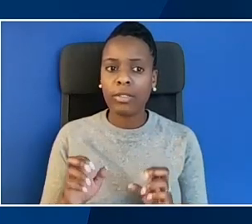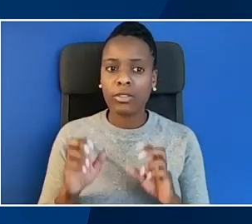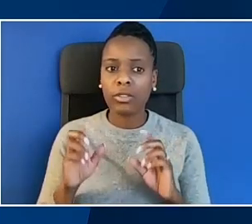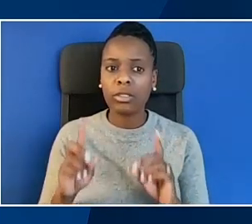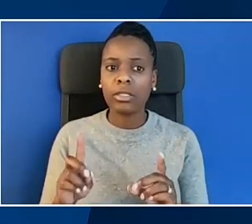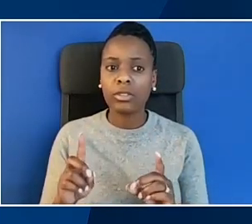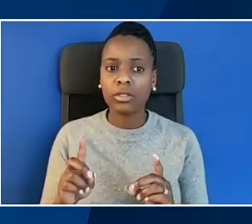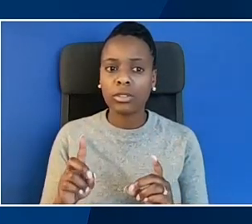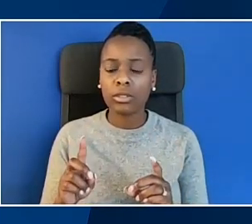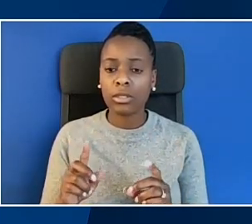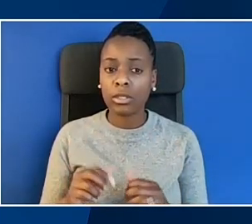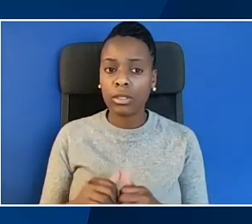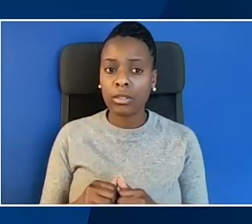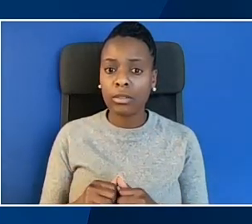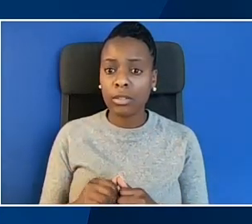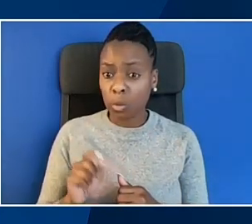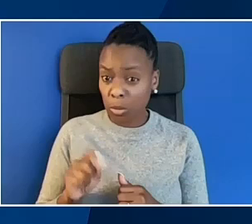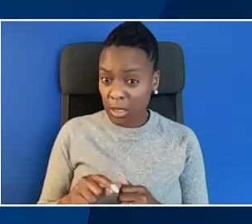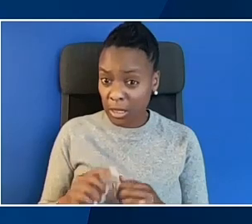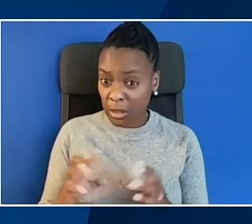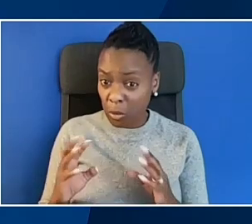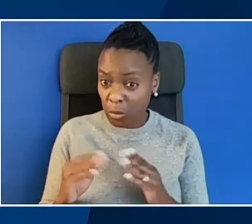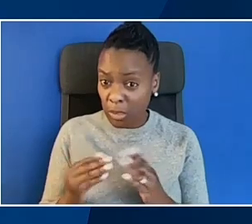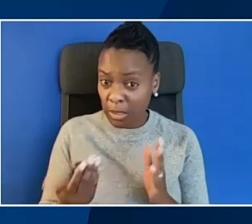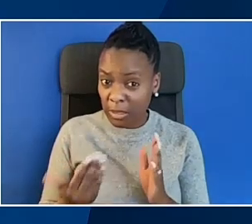we need to meet again at- after?